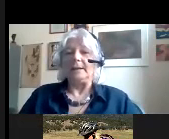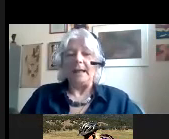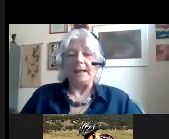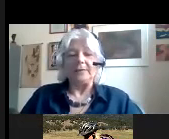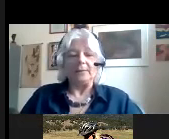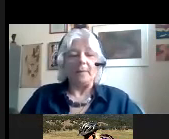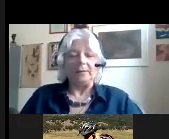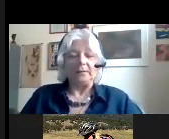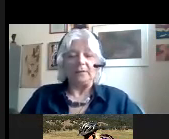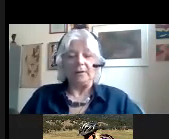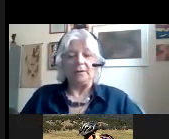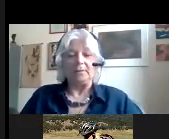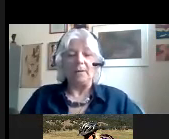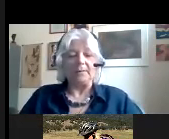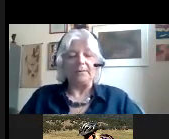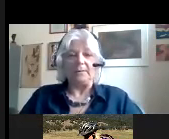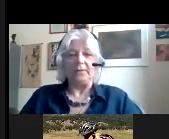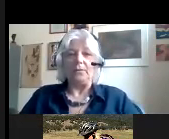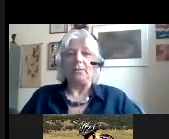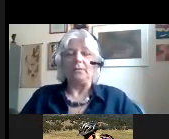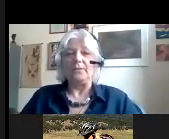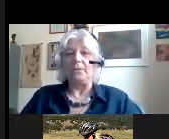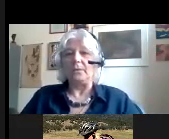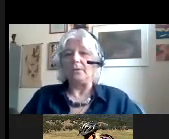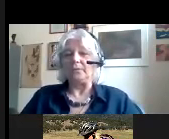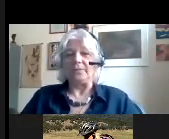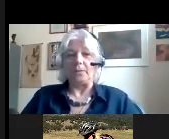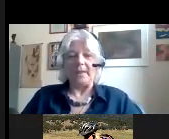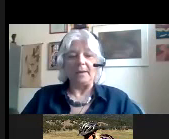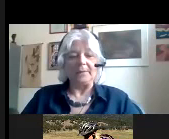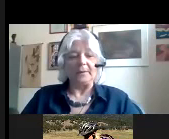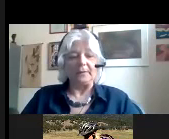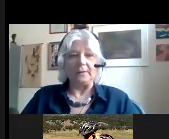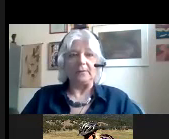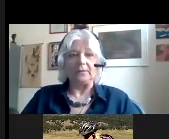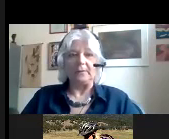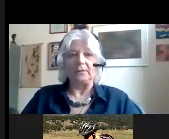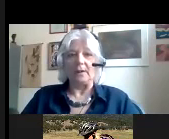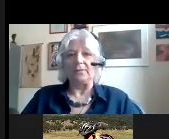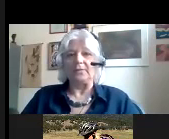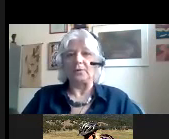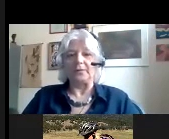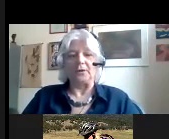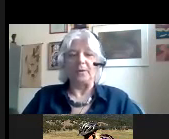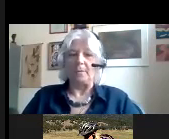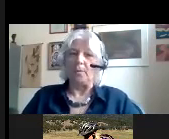last months and probably even a few years before that, but it's kind of surfaced a little bit